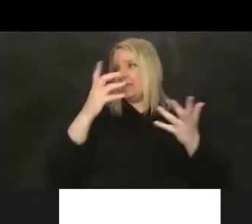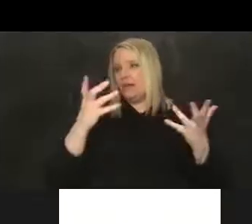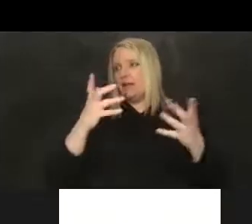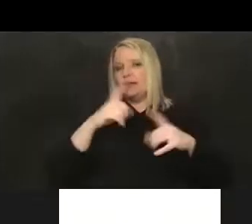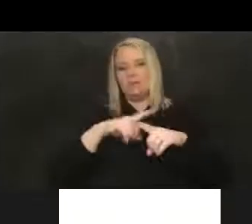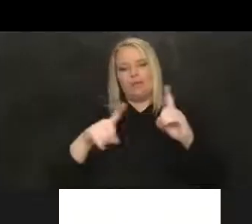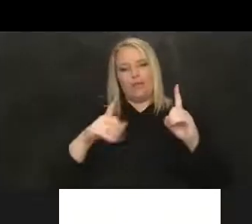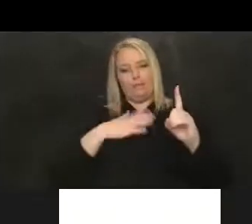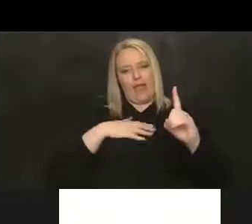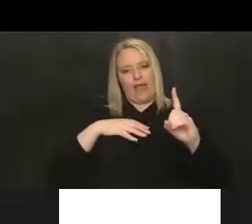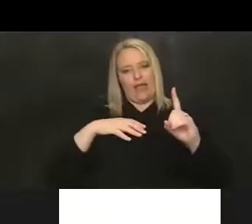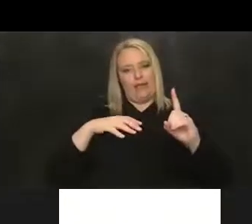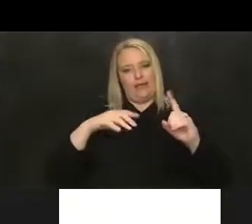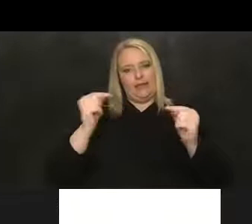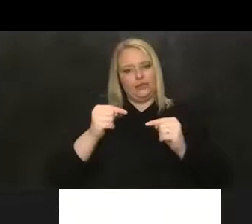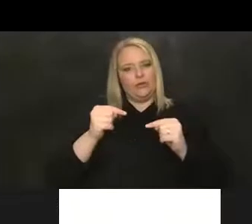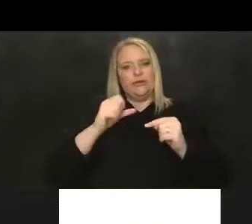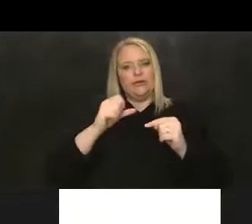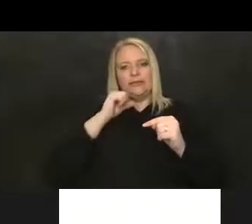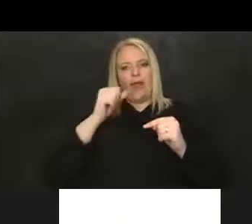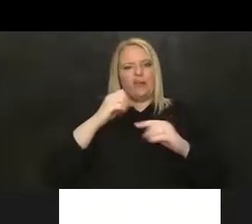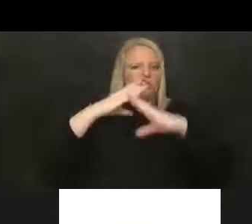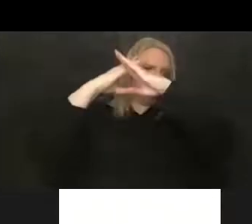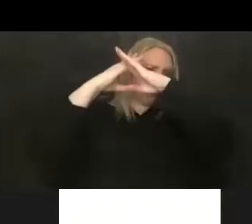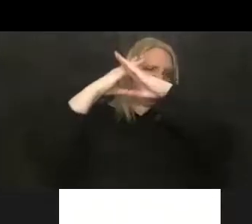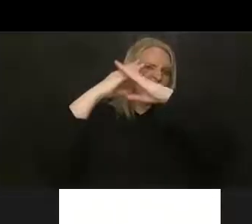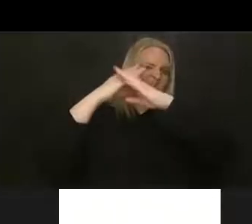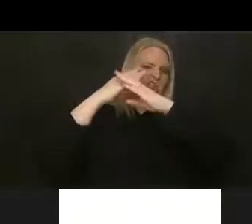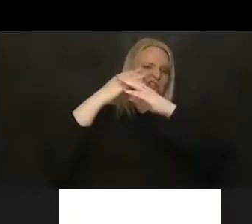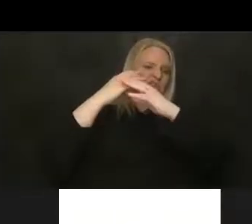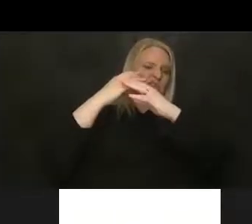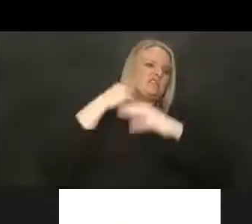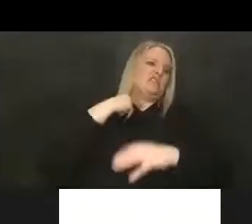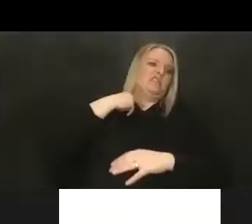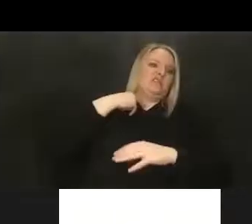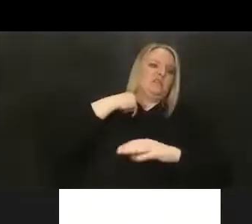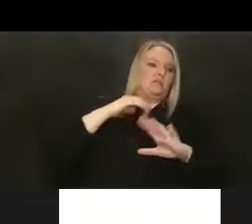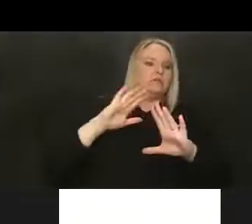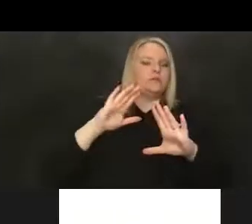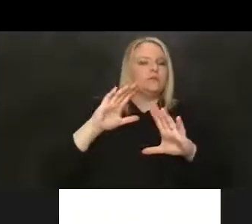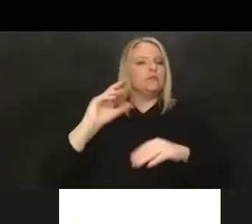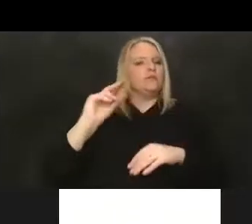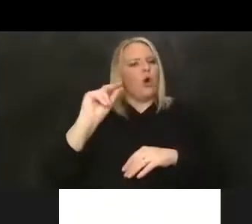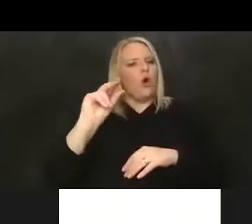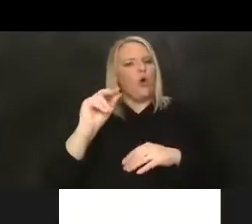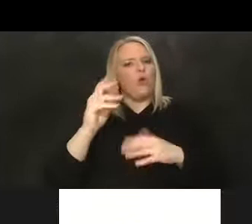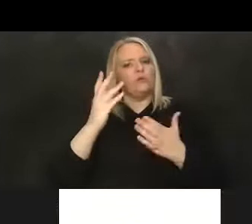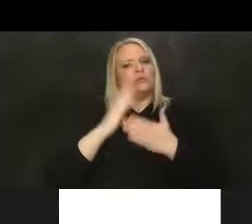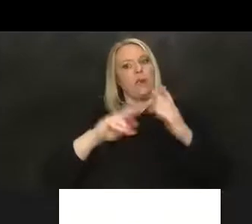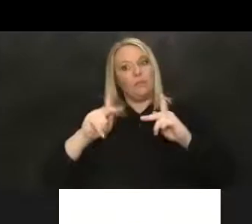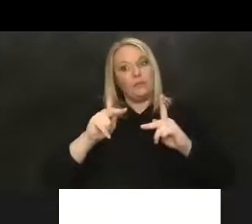or debilitating, or as confining as maybe some people with the same exact injury as mine,